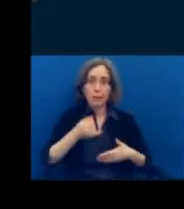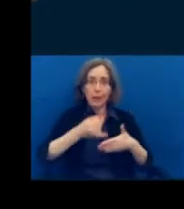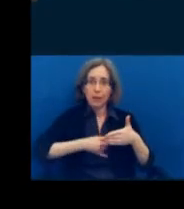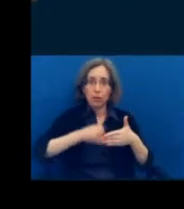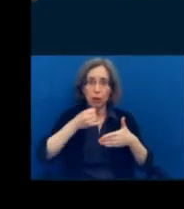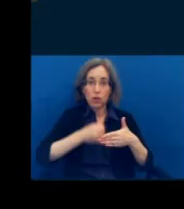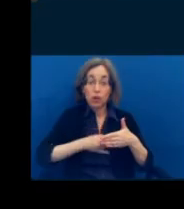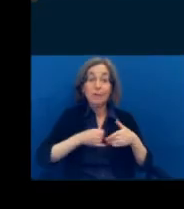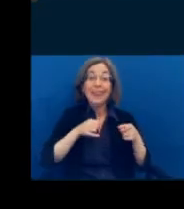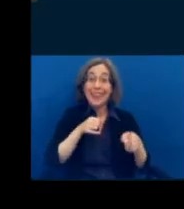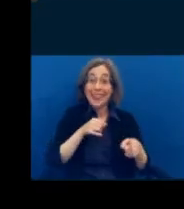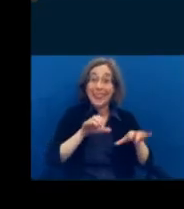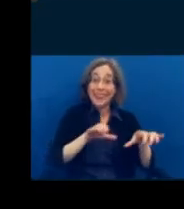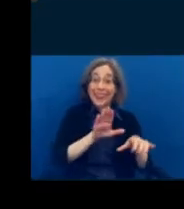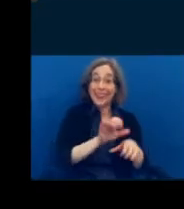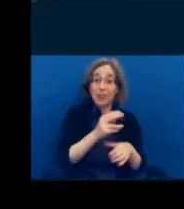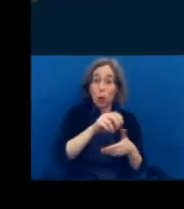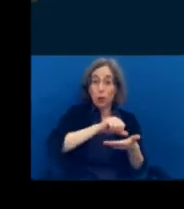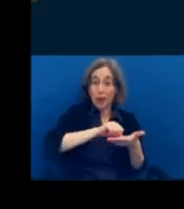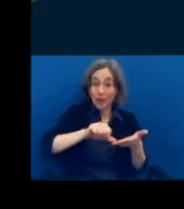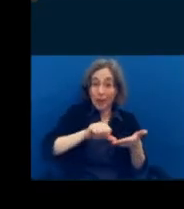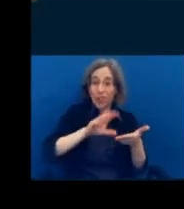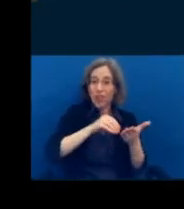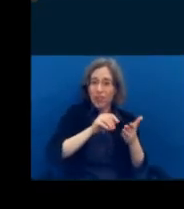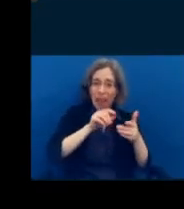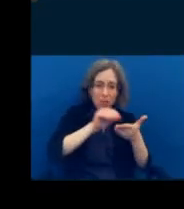DISSECTIONS AND REPORT THEM IN GREAT DETAIL BUT ALSO THE FIRST